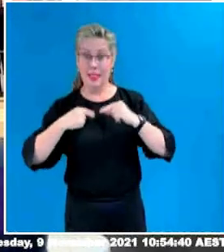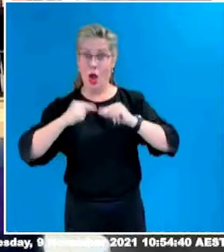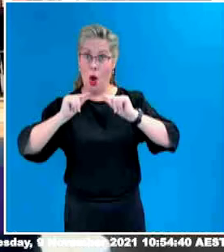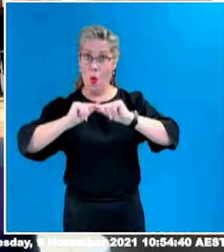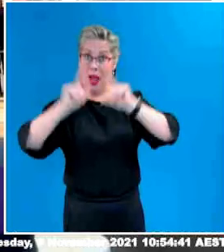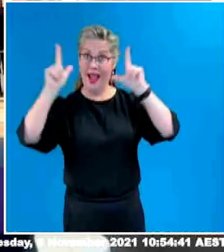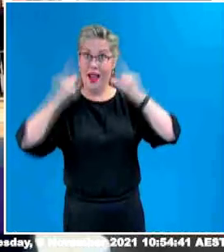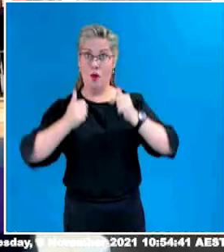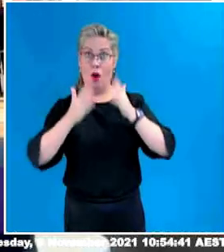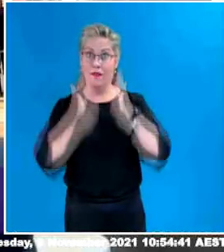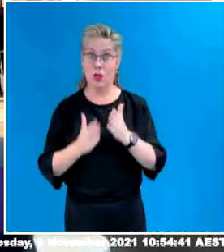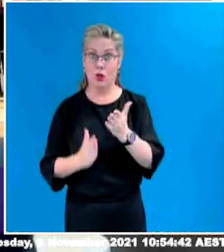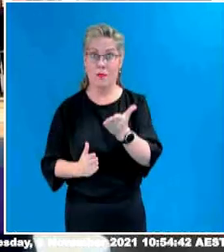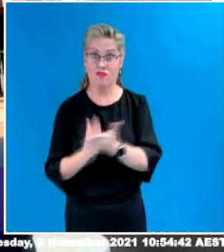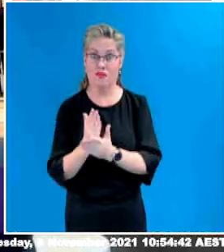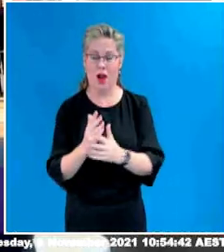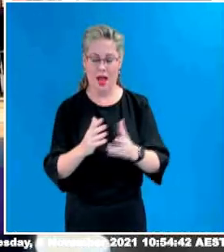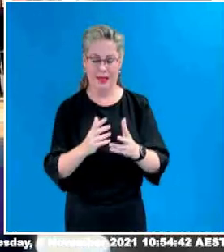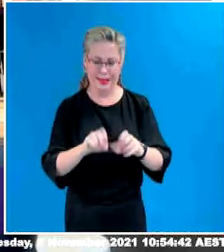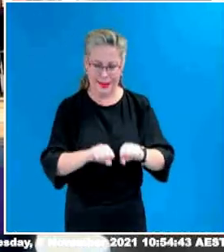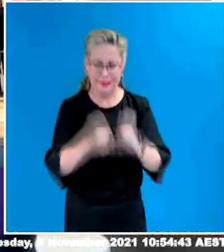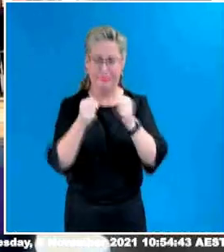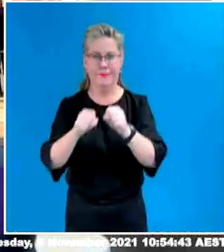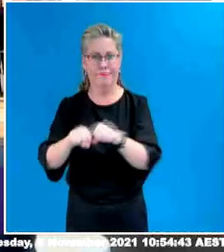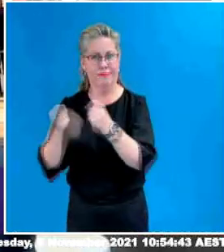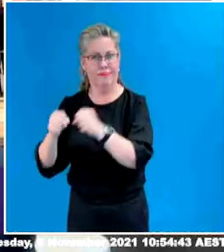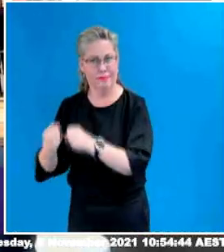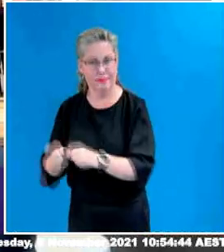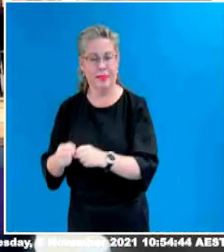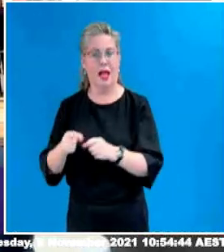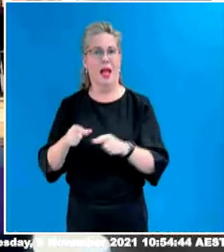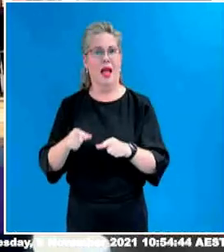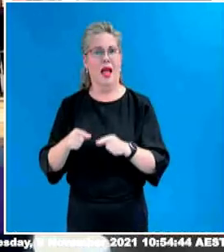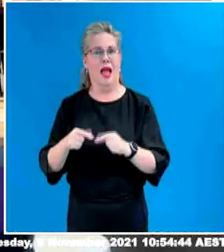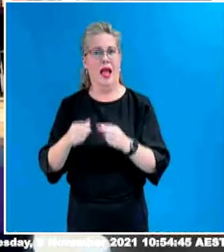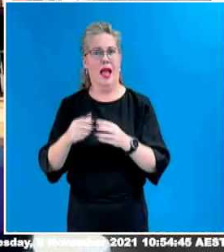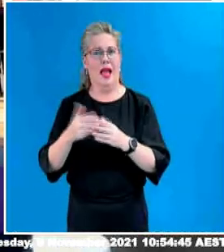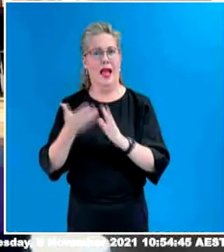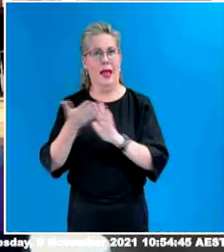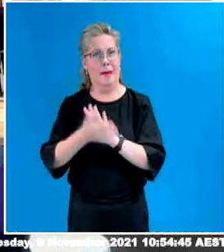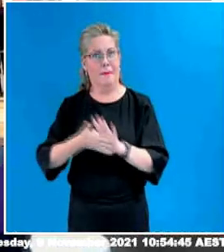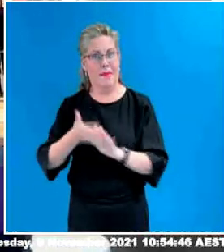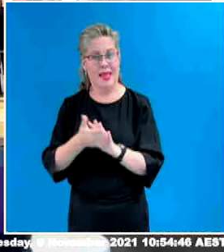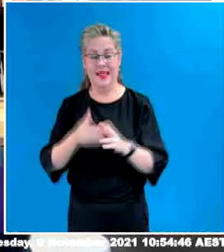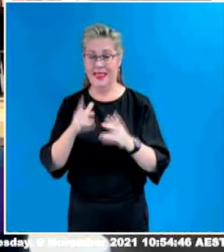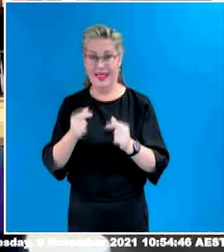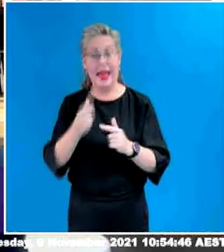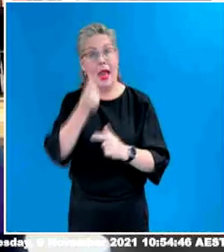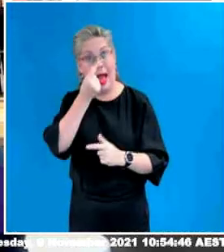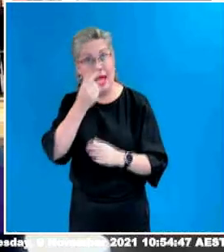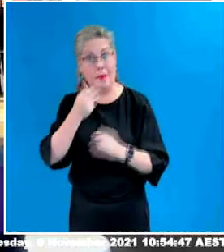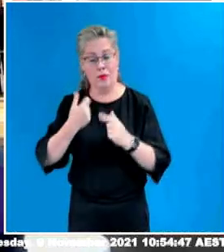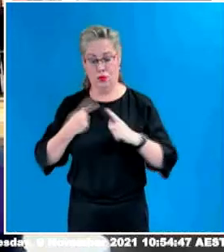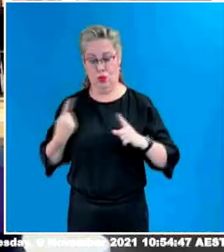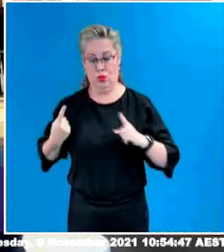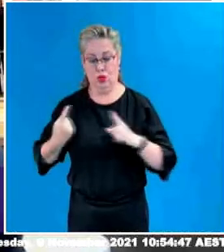and practice of non-state actors as part of that protection role. There has been an enormous amount of debate at the international